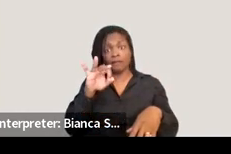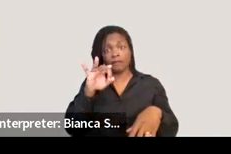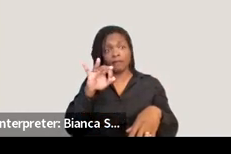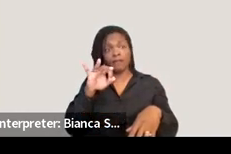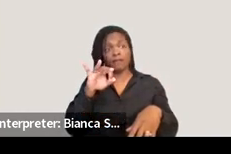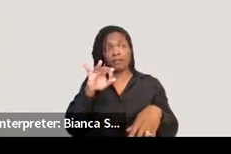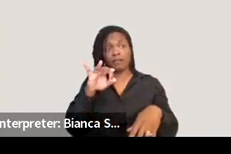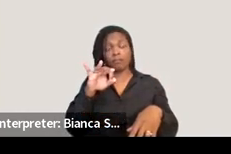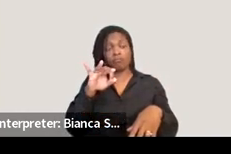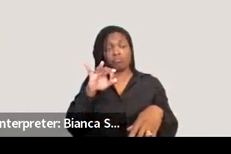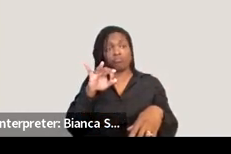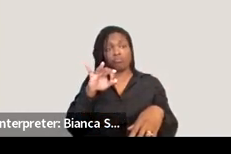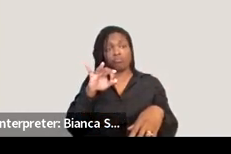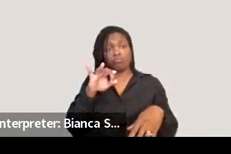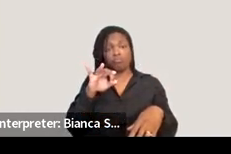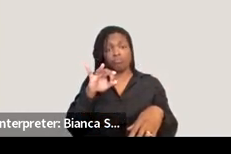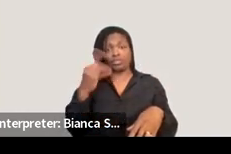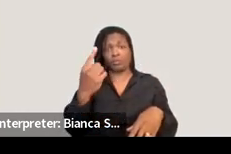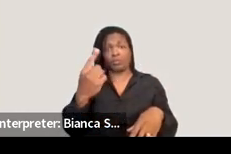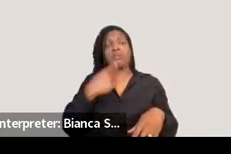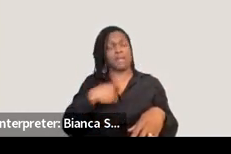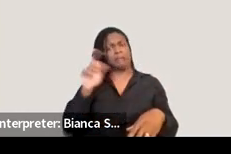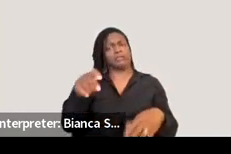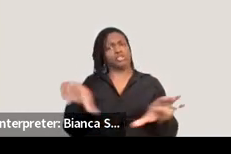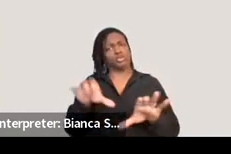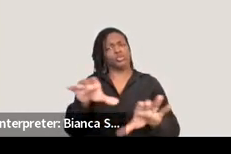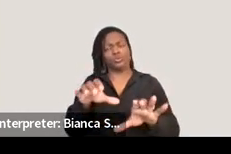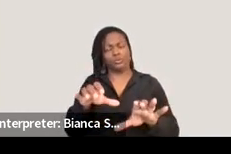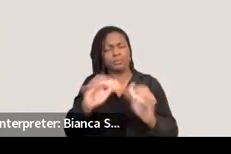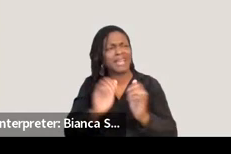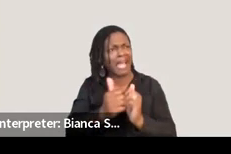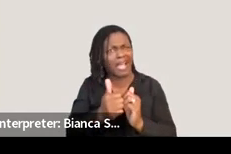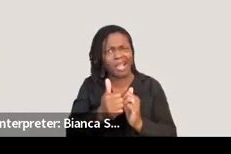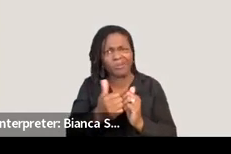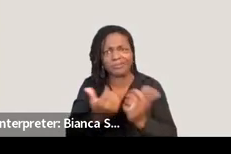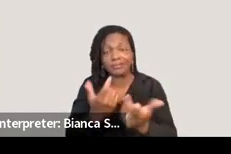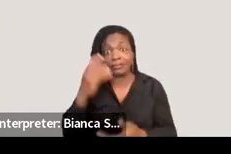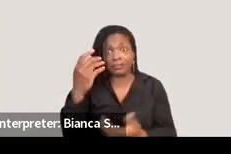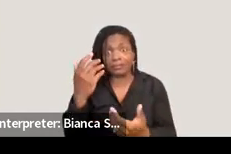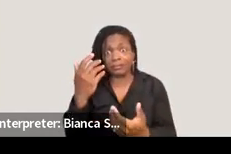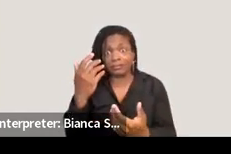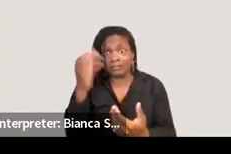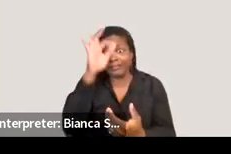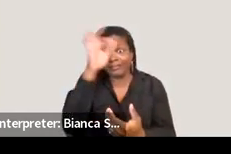How to do it. So someone has to go before us. And do the research and then we take their research and use it.